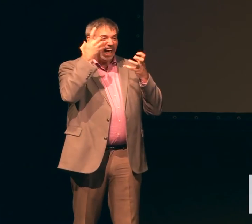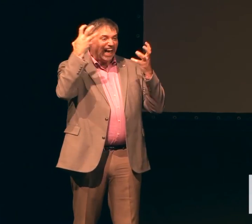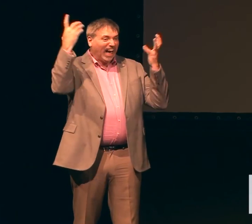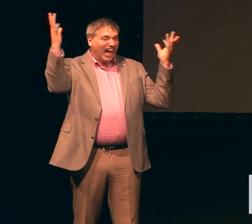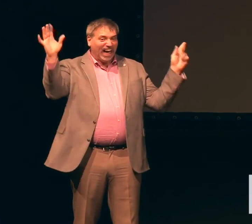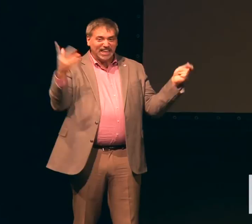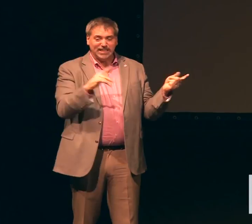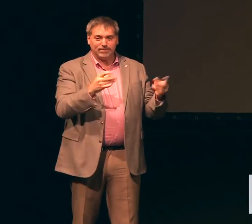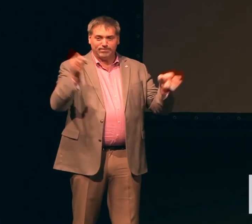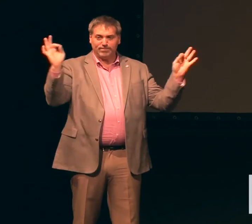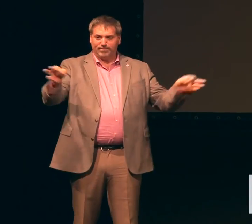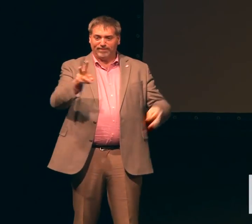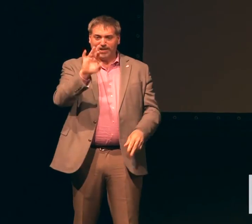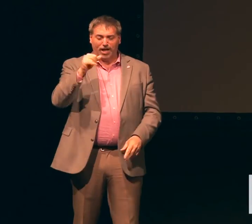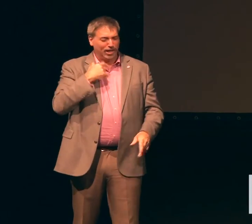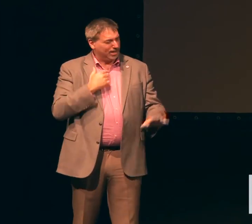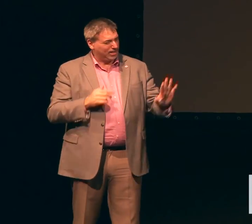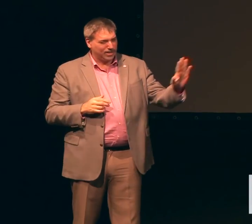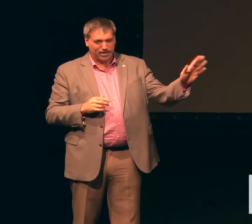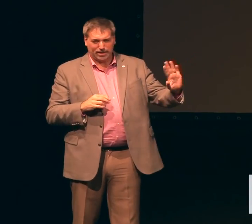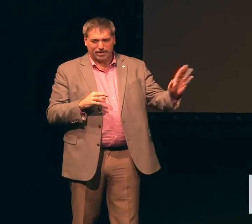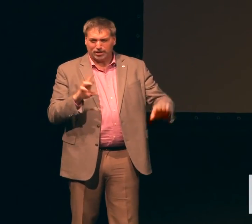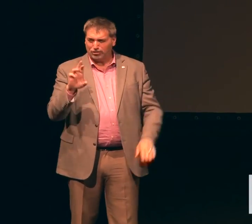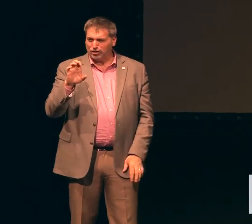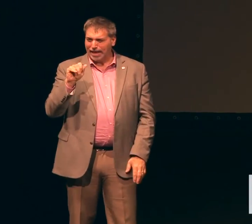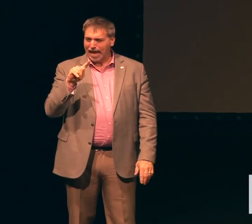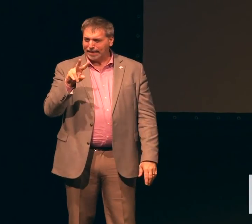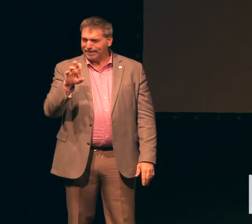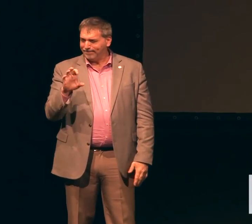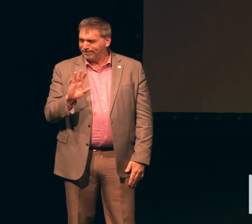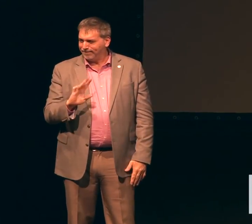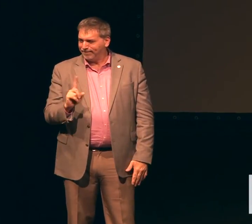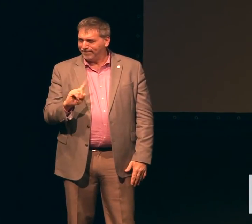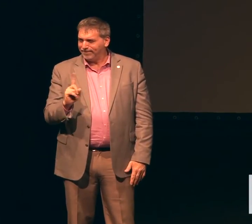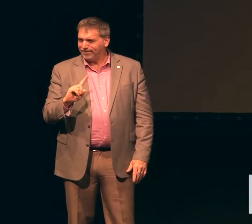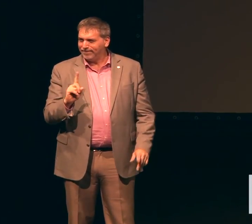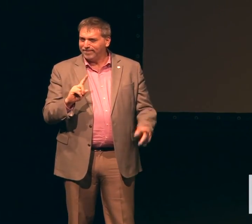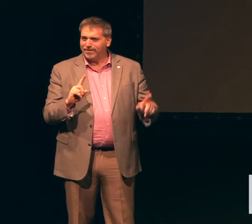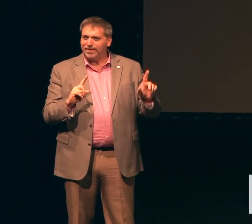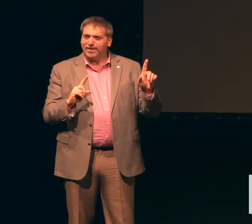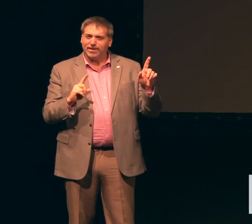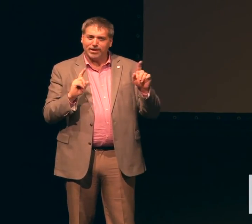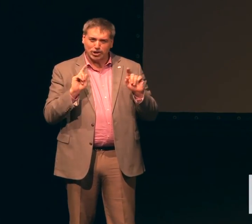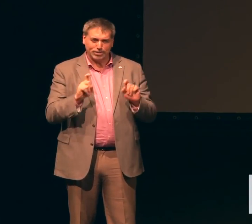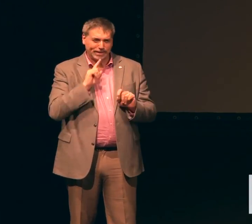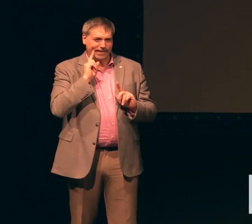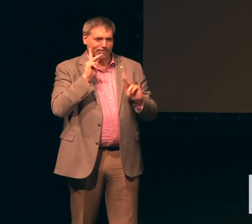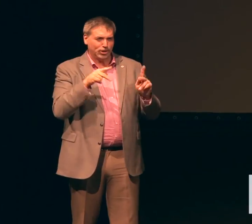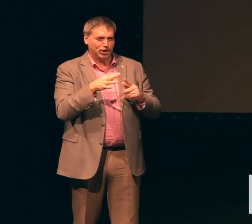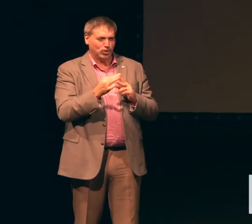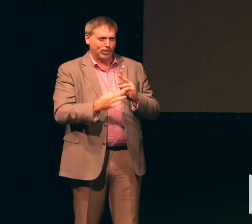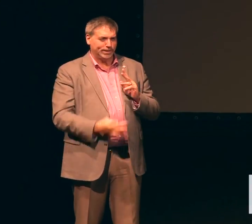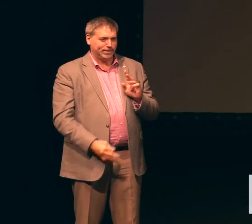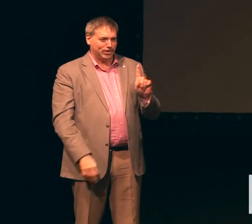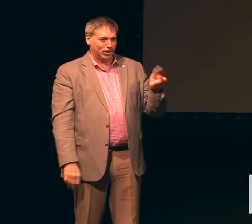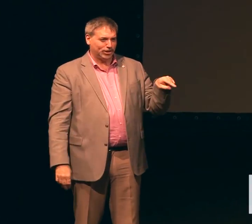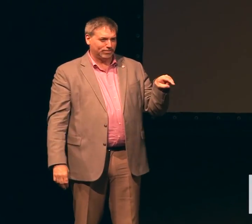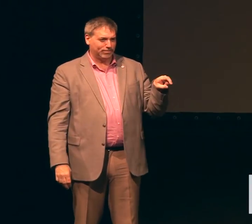they saw the bill for that one month stay, the hospital reacted toward that is bill and decided that